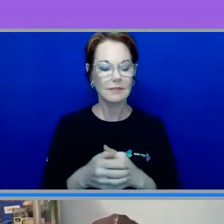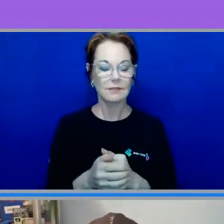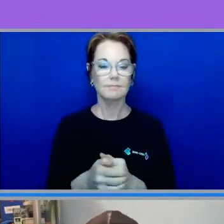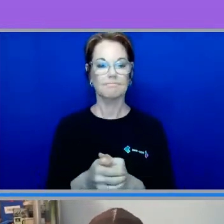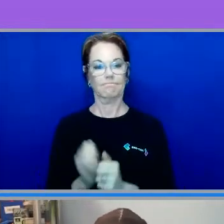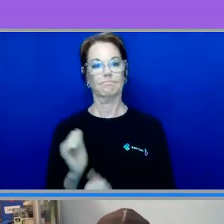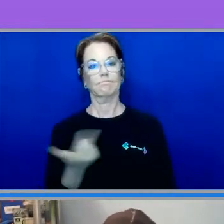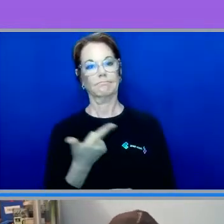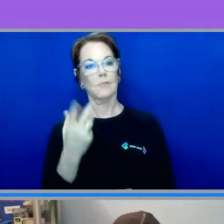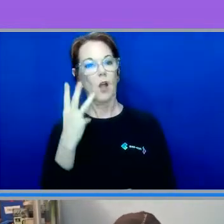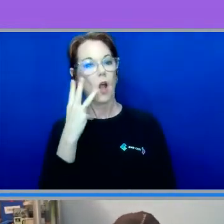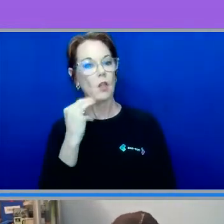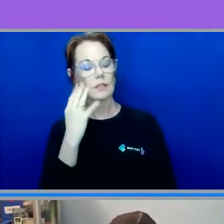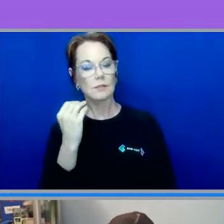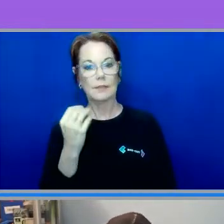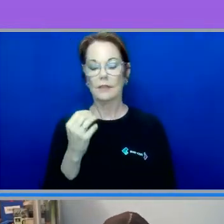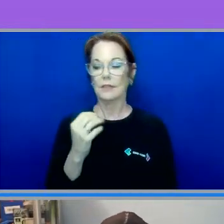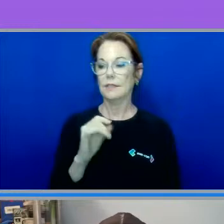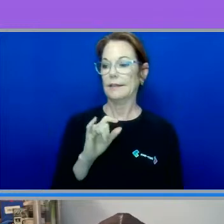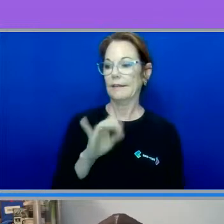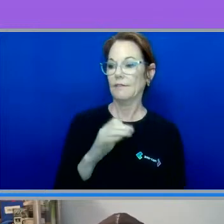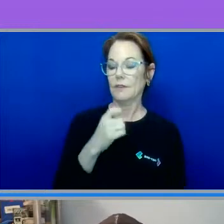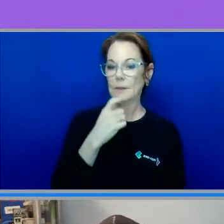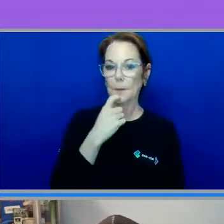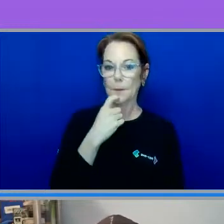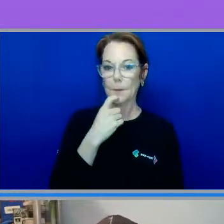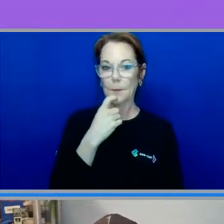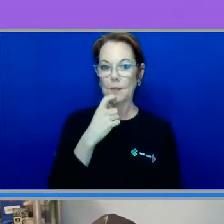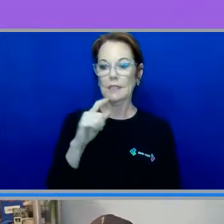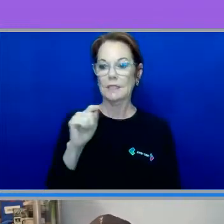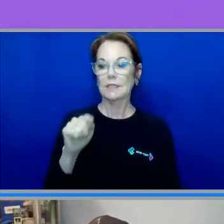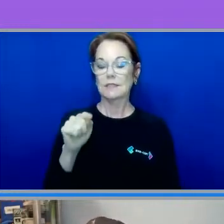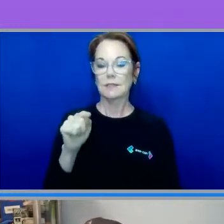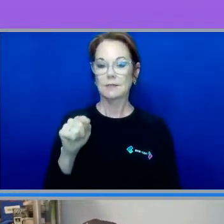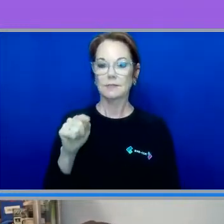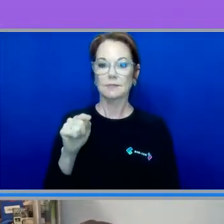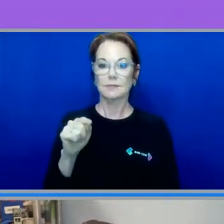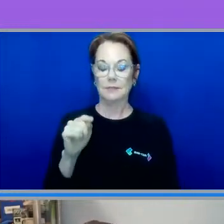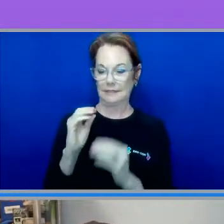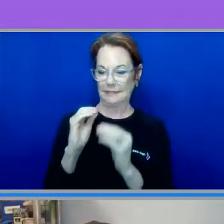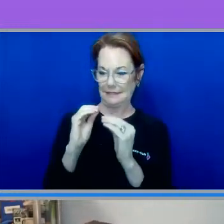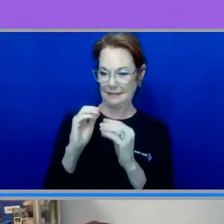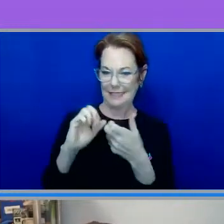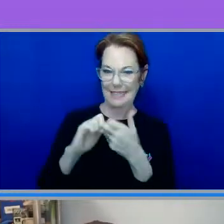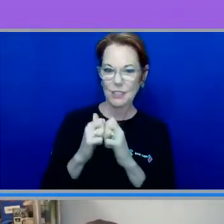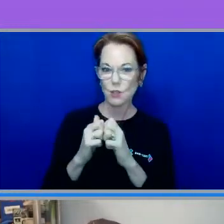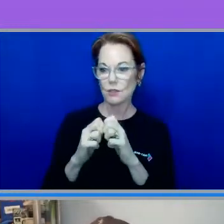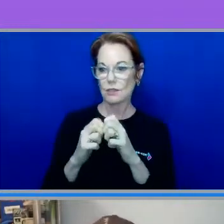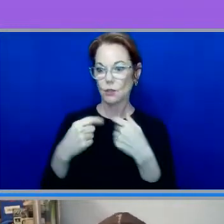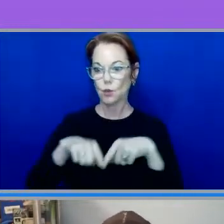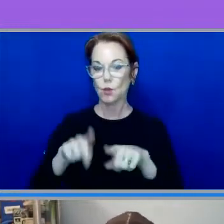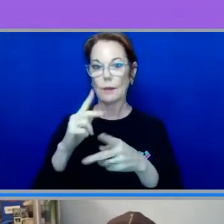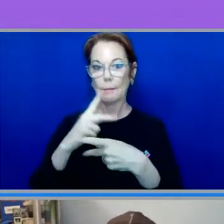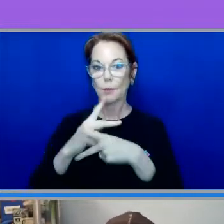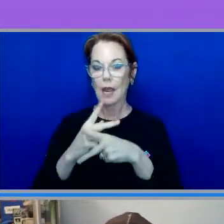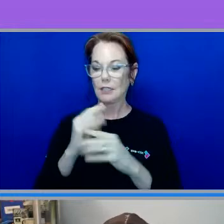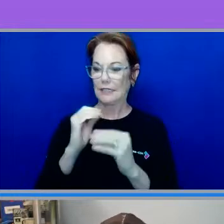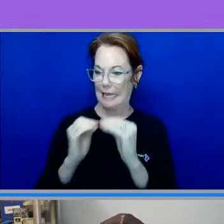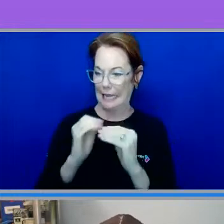how much more expensive and time consuming it is to fix issues